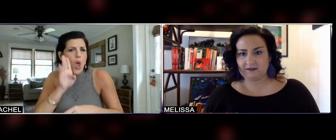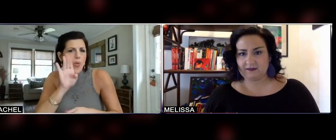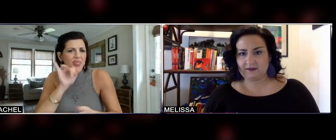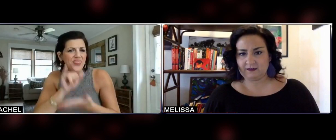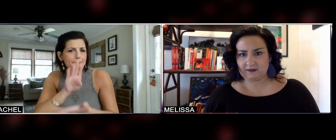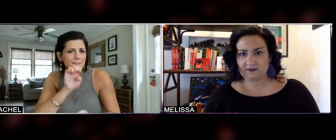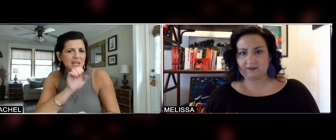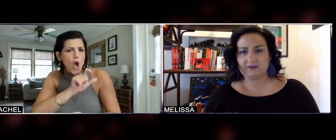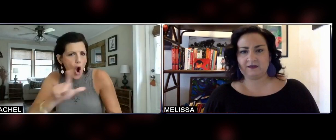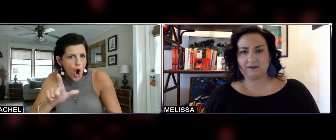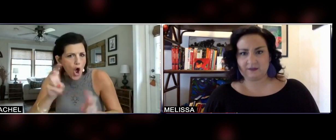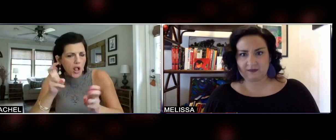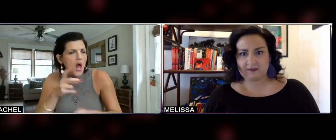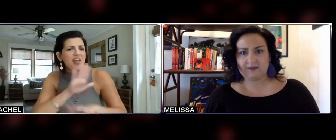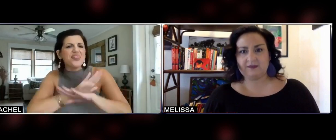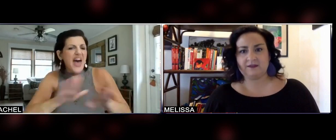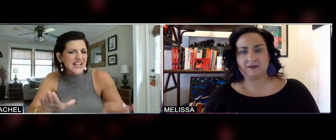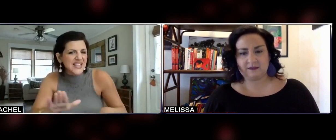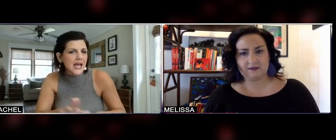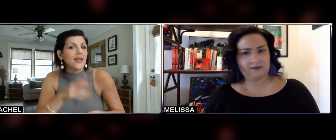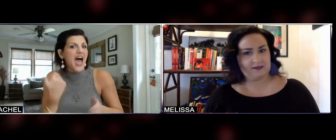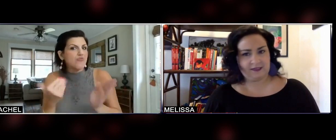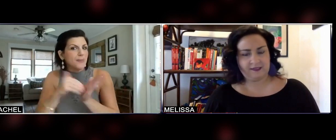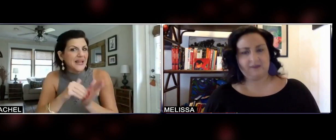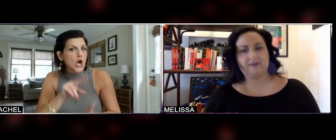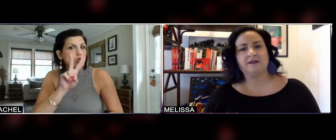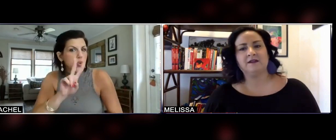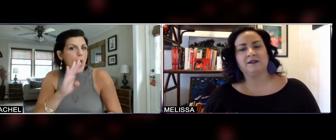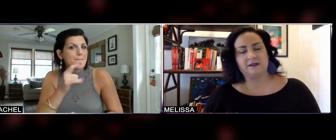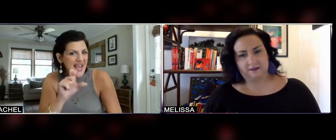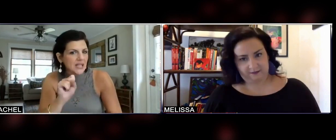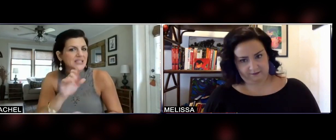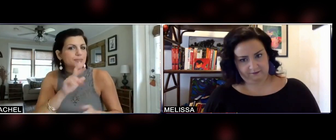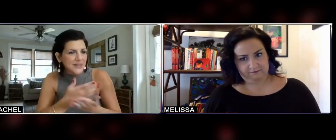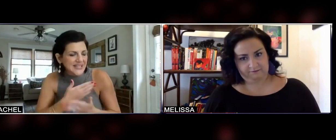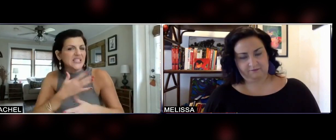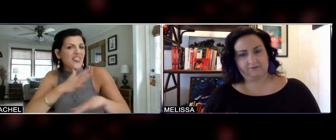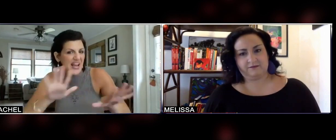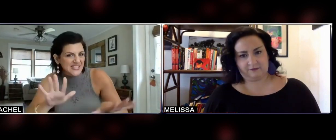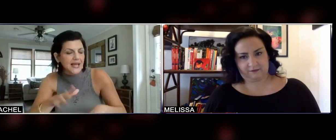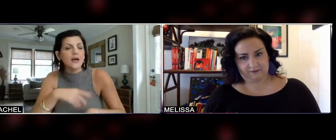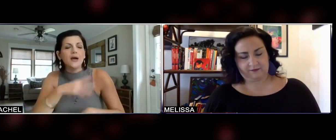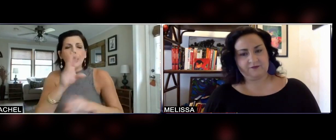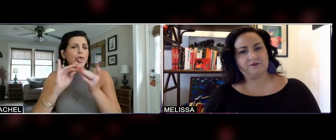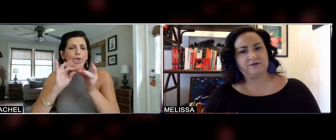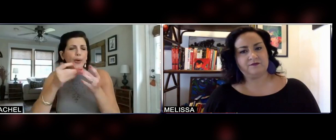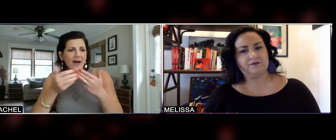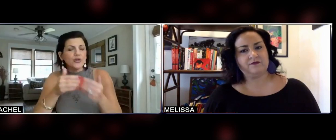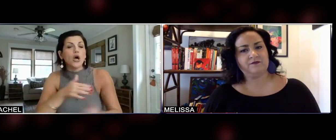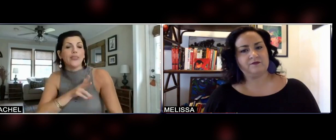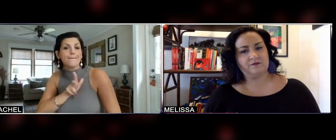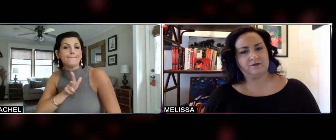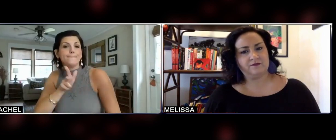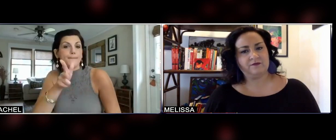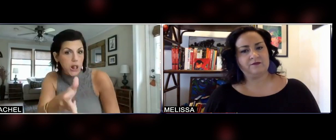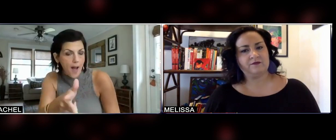They respond with a "okay, will that be all?" I would have to repeat myself then pull up to the window